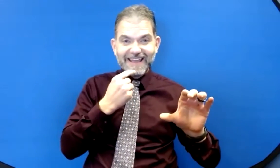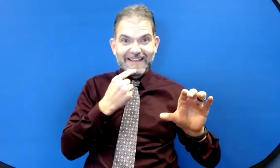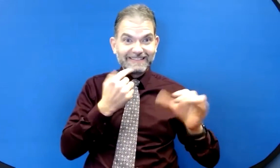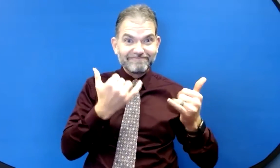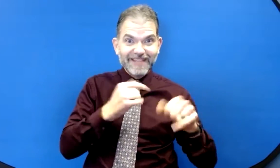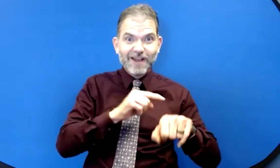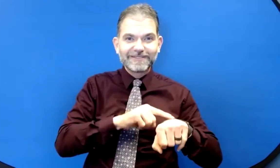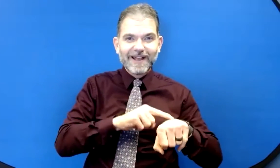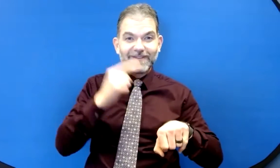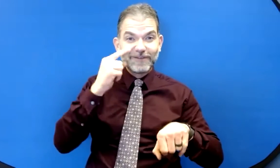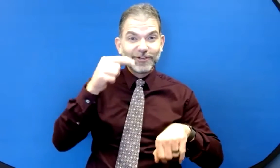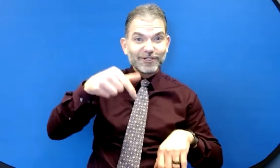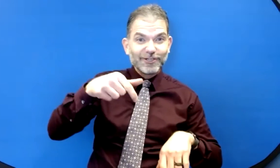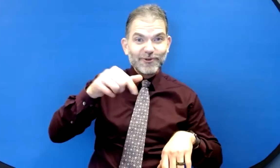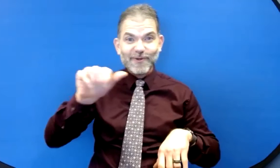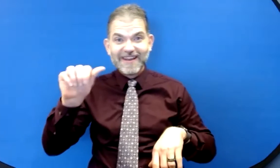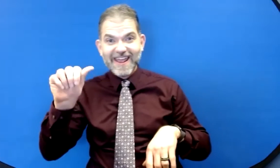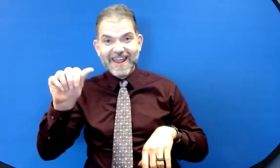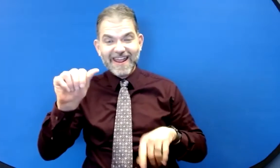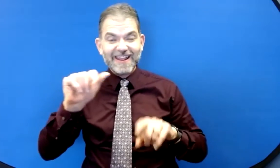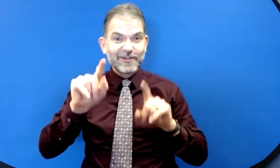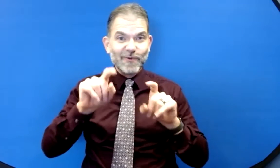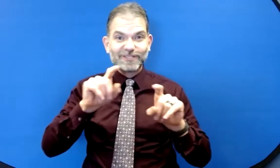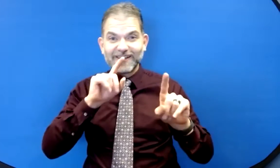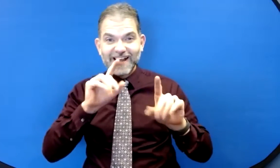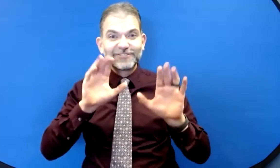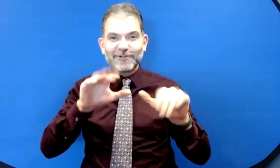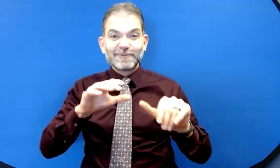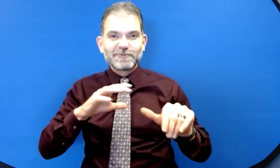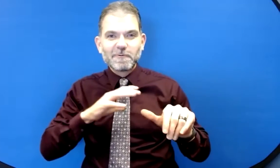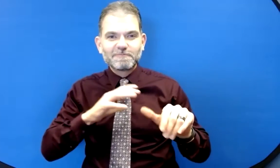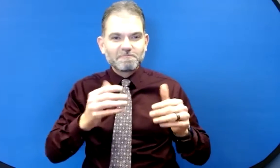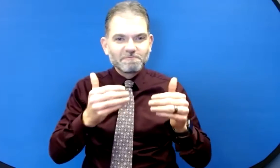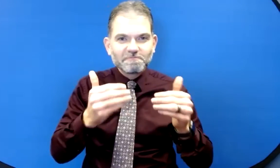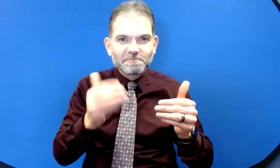ASL Interpreter: developing dementia. But in the chat it says, You know what we're getting close to our question and answer time.